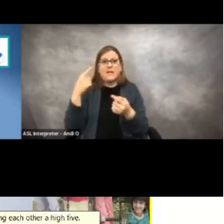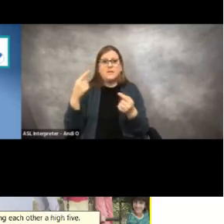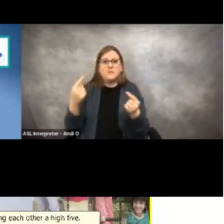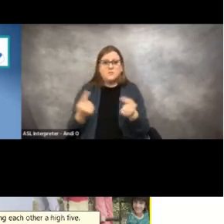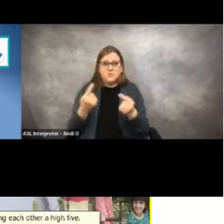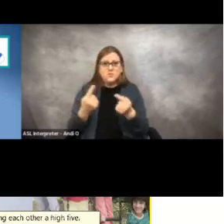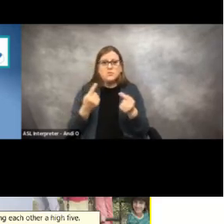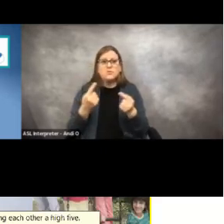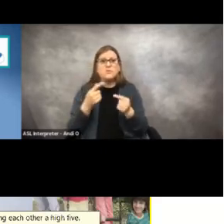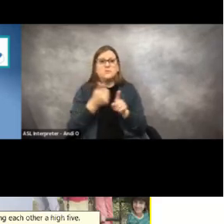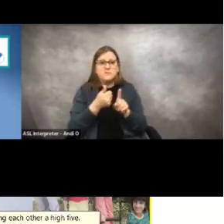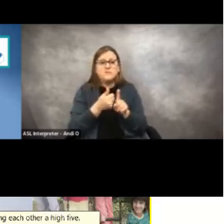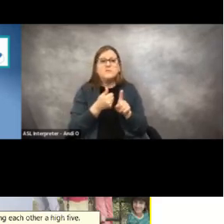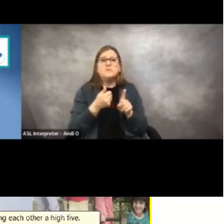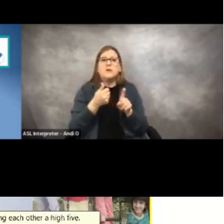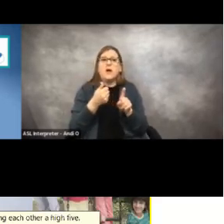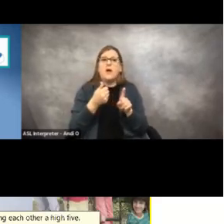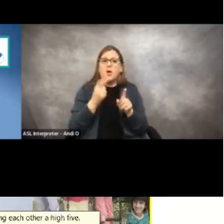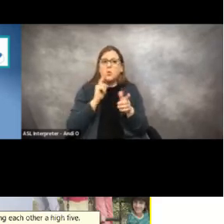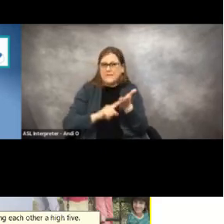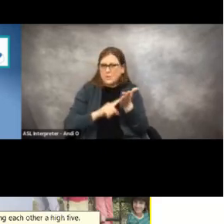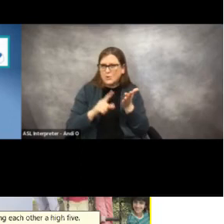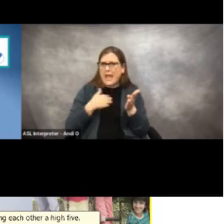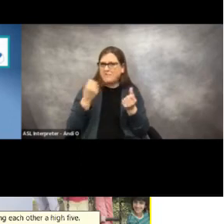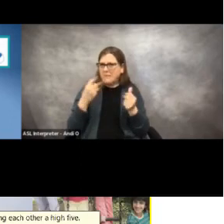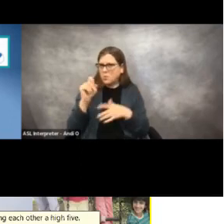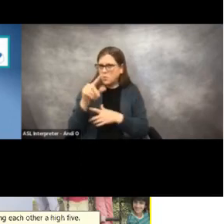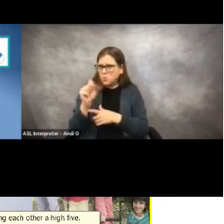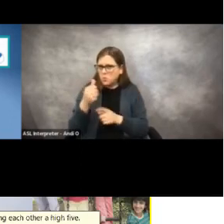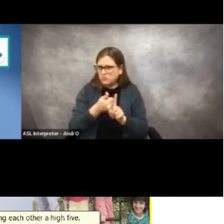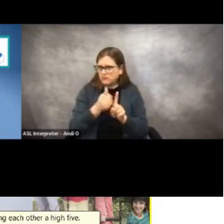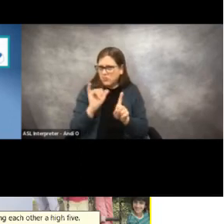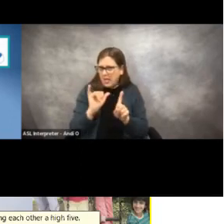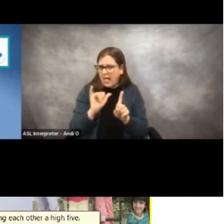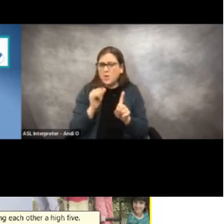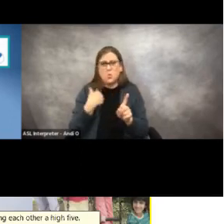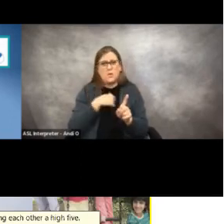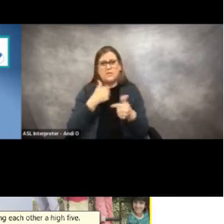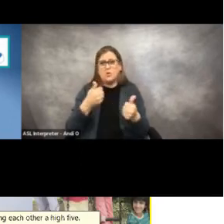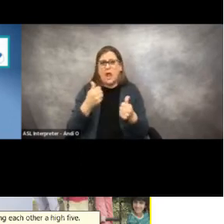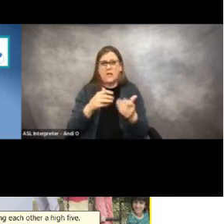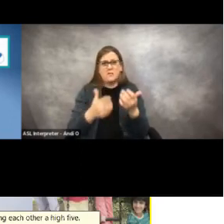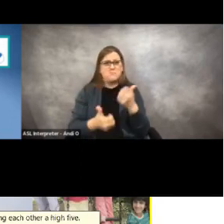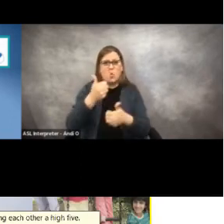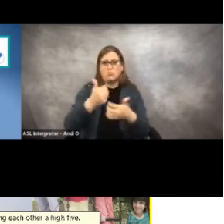tools as well. So we've tried to include kind of just the most important things that you might